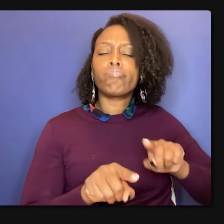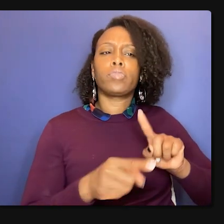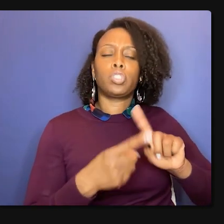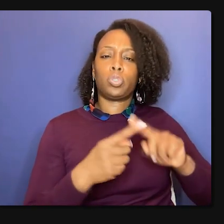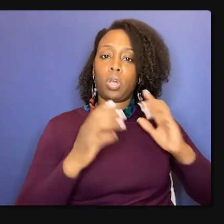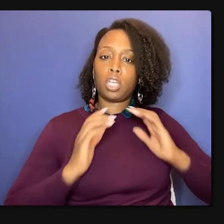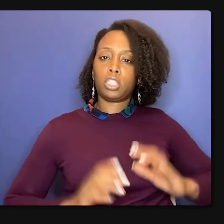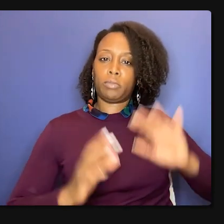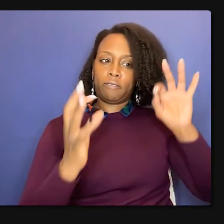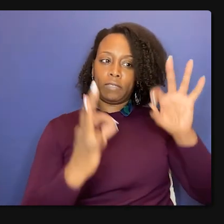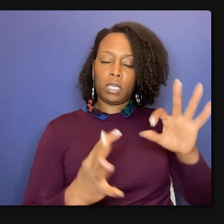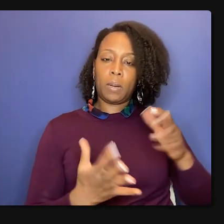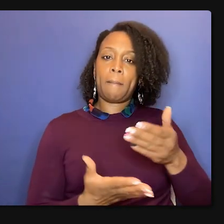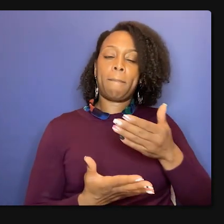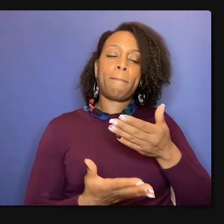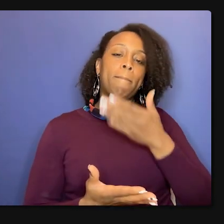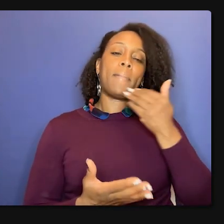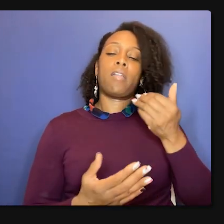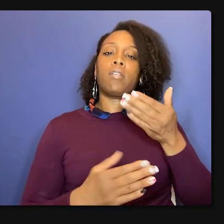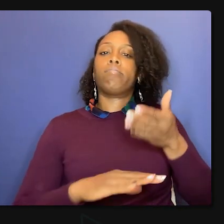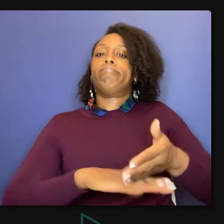to better enhance remote work experiences.